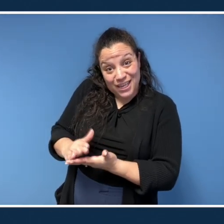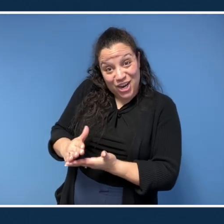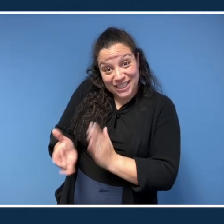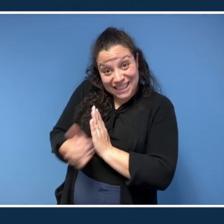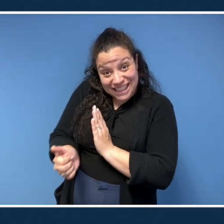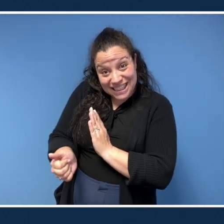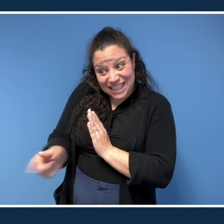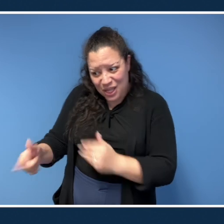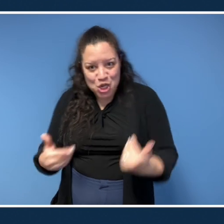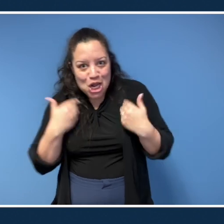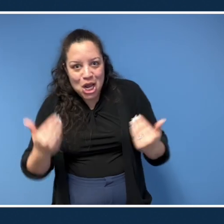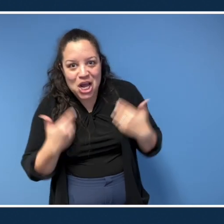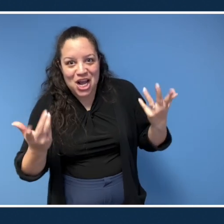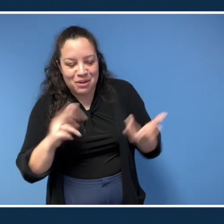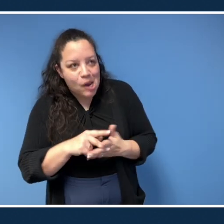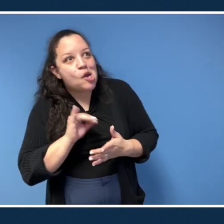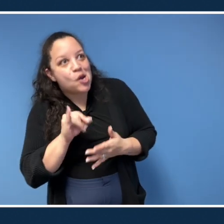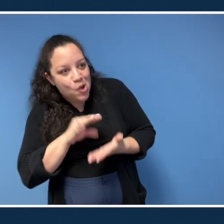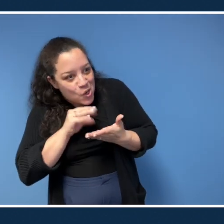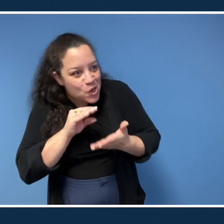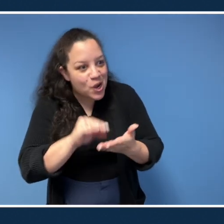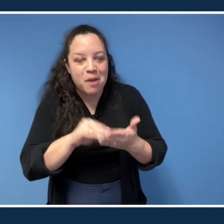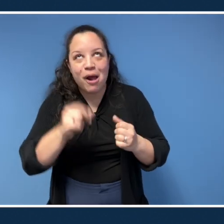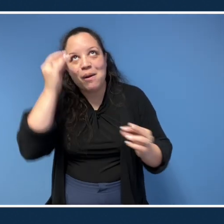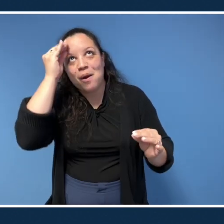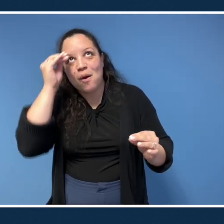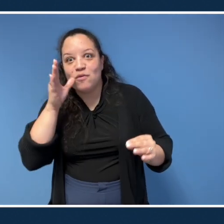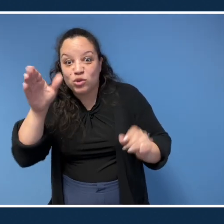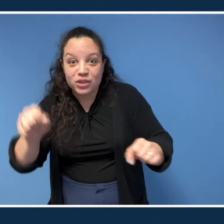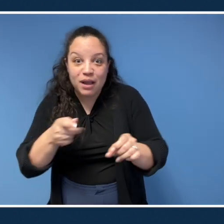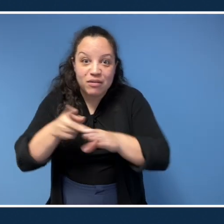young age to think about what potential pathways that could lead to as well too.